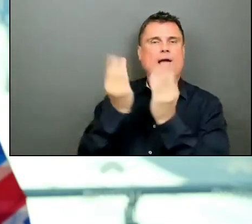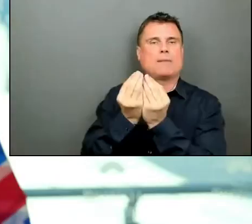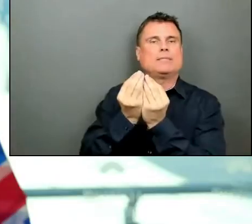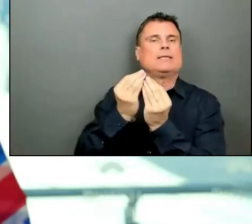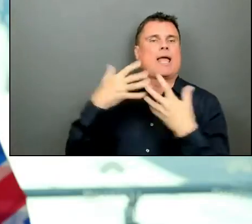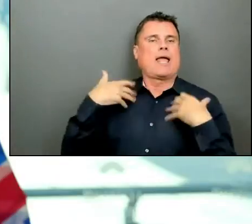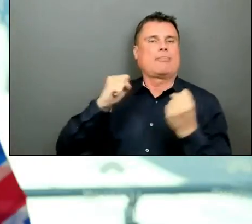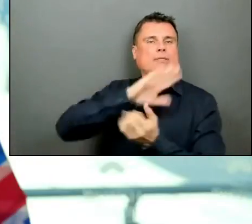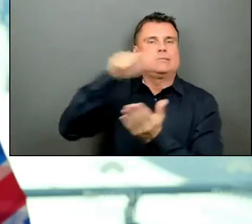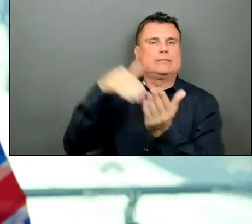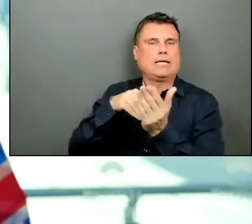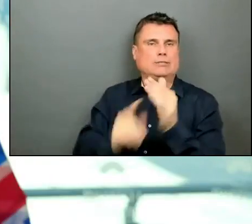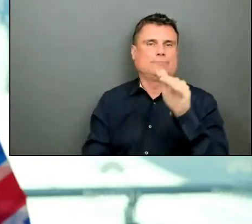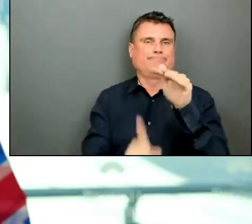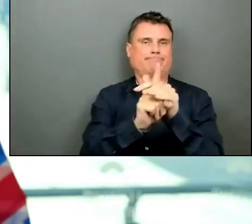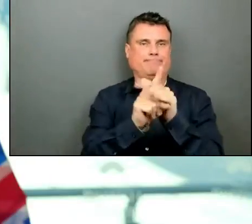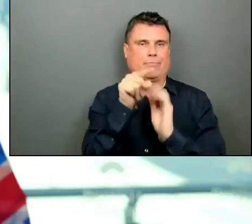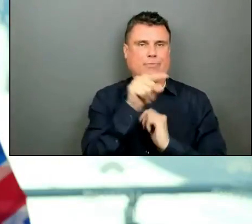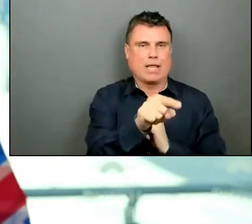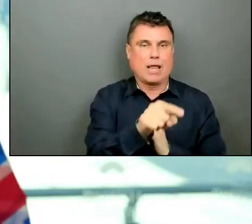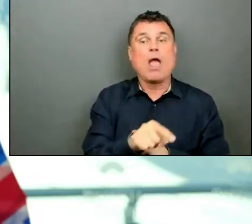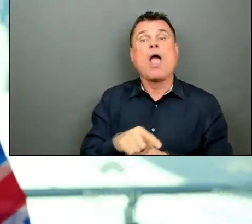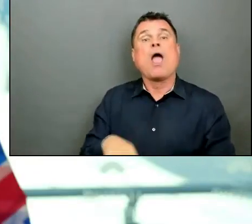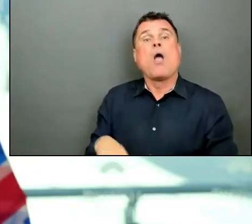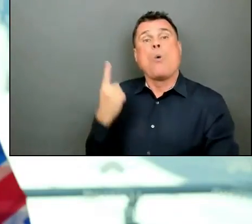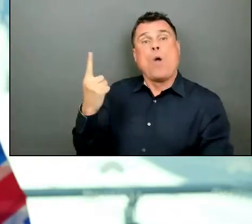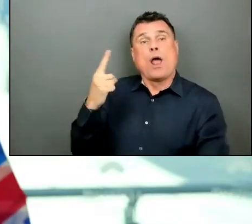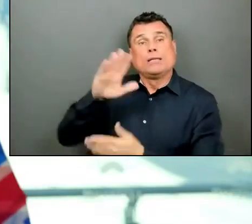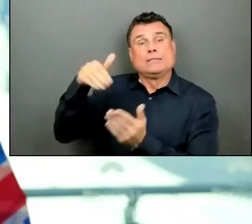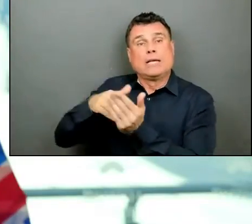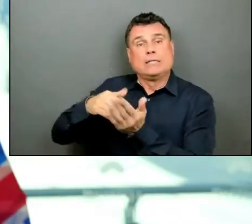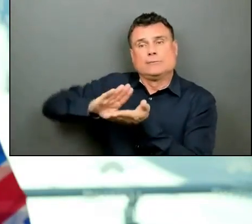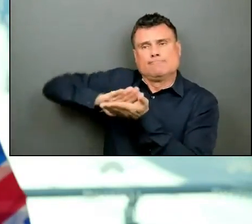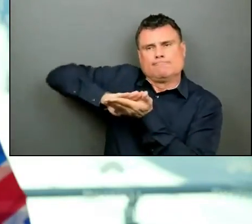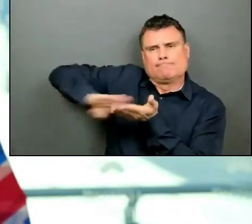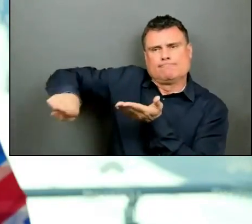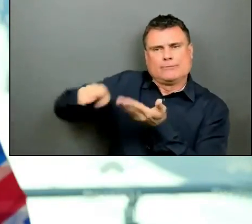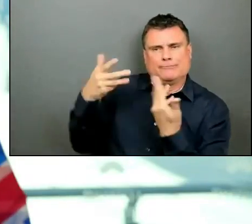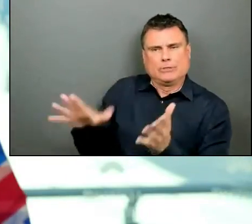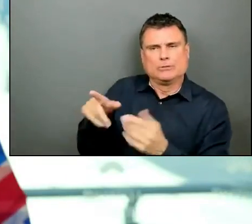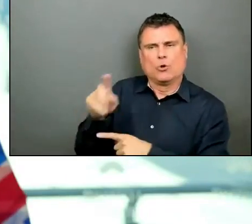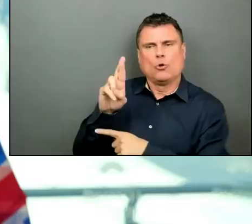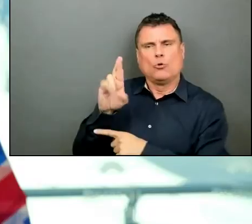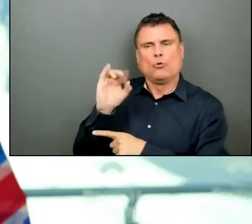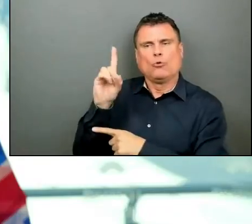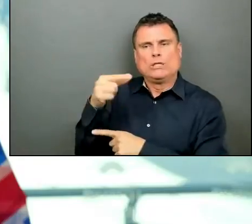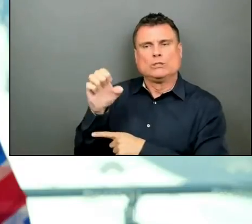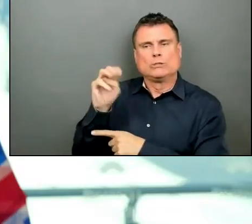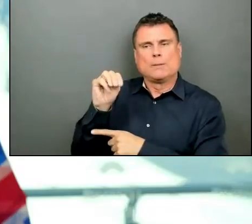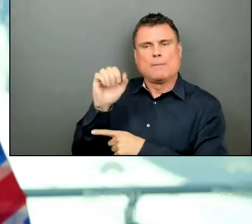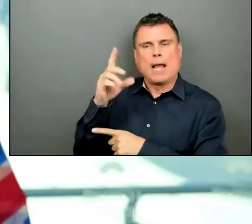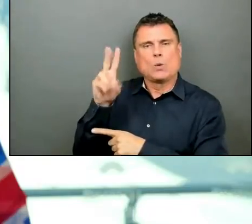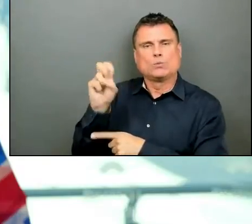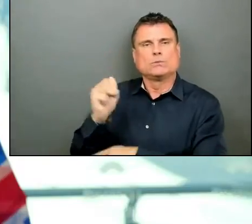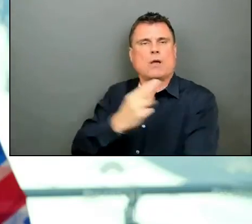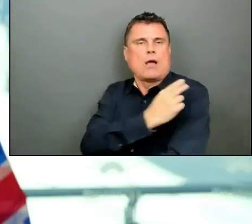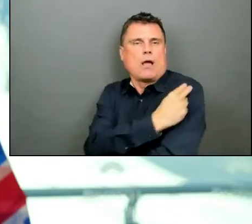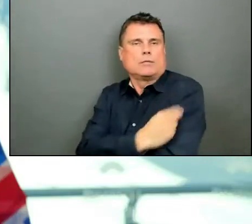meadows out break is now over, so that leaves us with four active out breaks in long term care, assisted living or